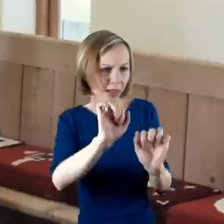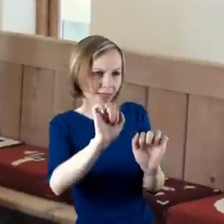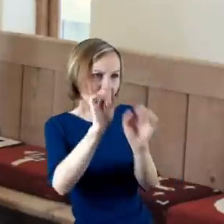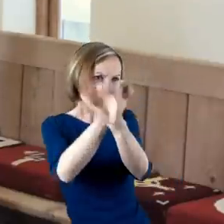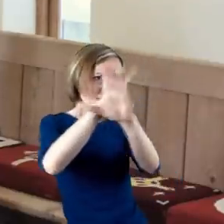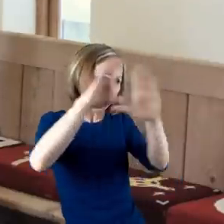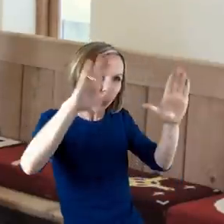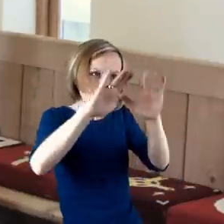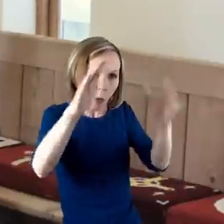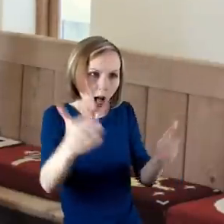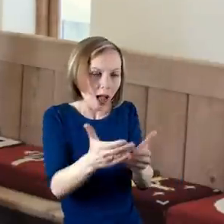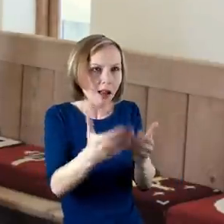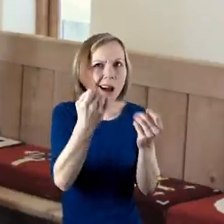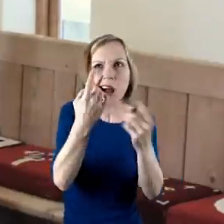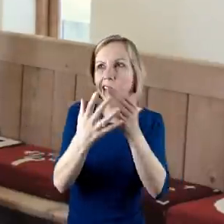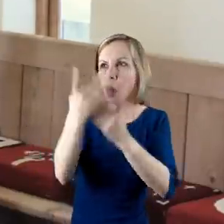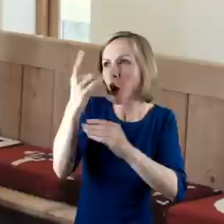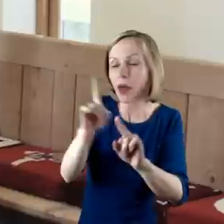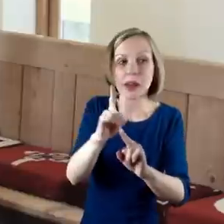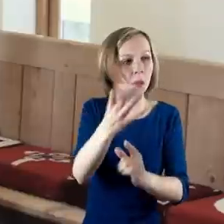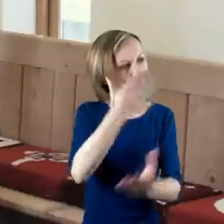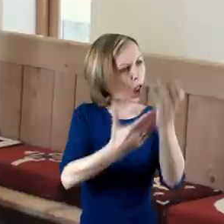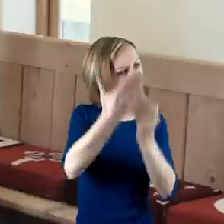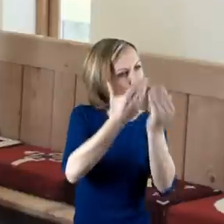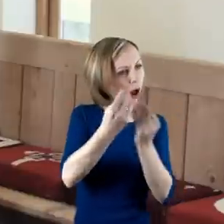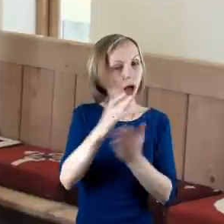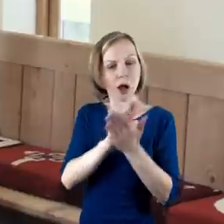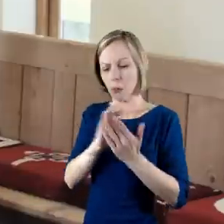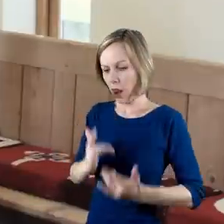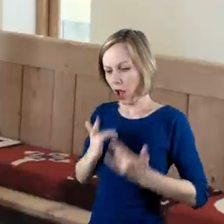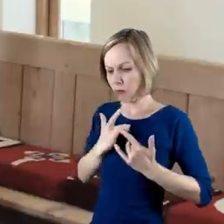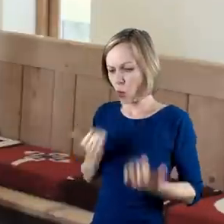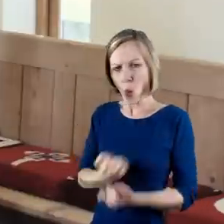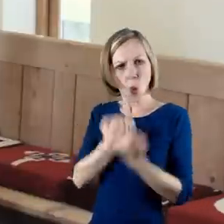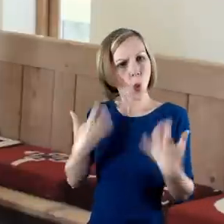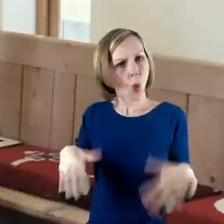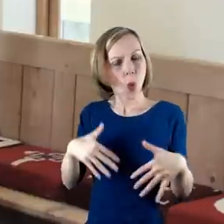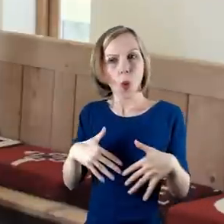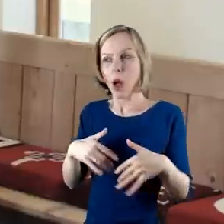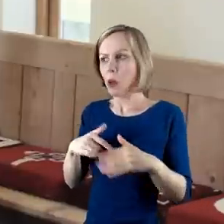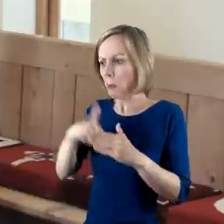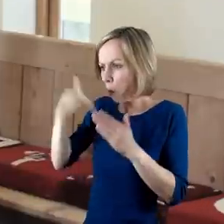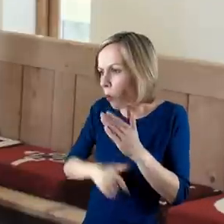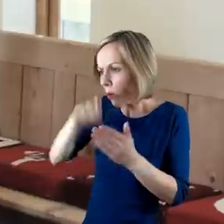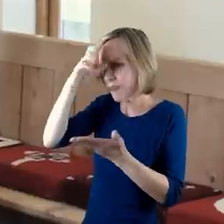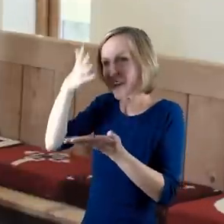This has enriched my own life, deepened my faith, and broadened my understanding of God.